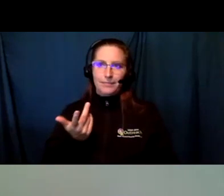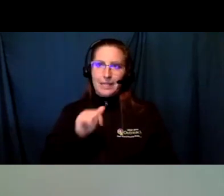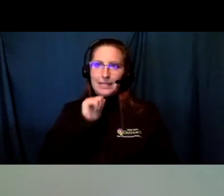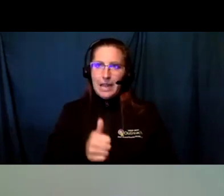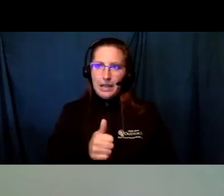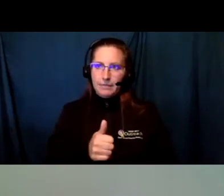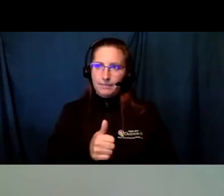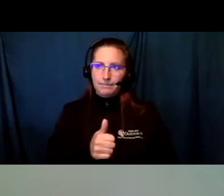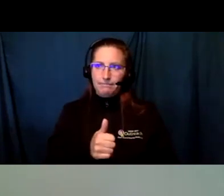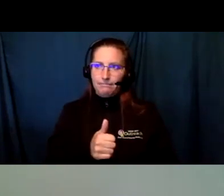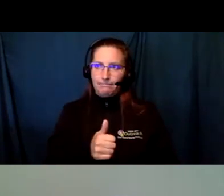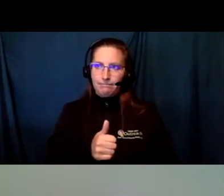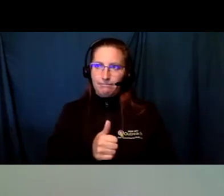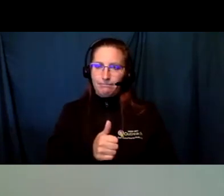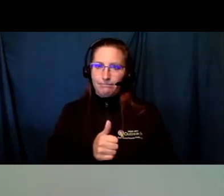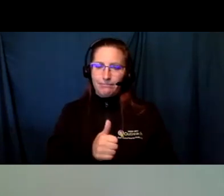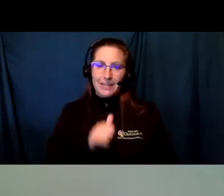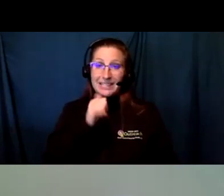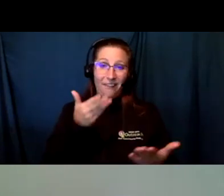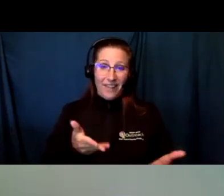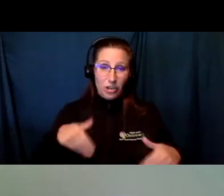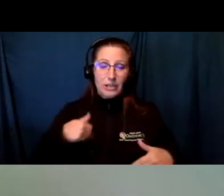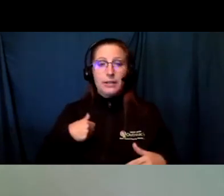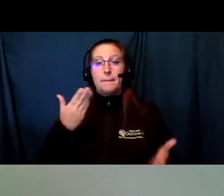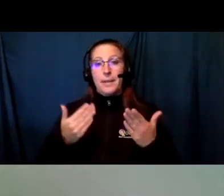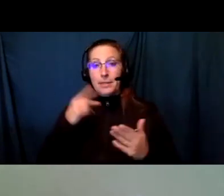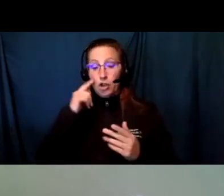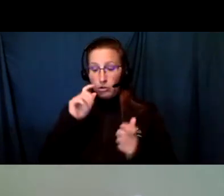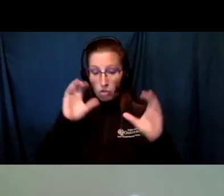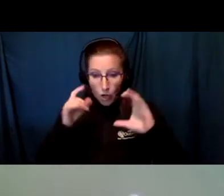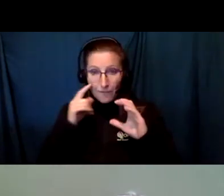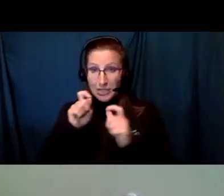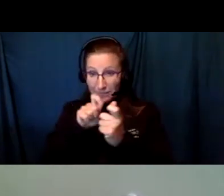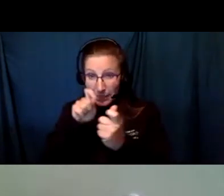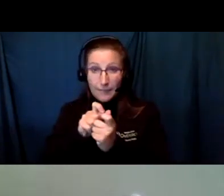necessarily...I mean unless they're looking for something very specific to do just a general eye